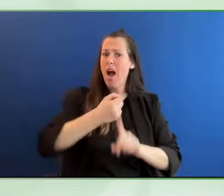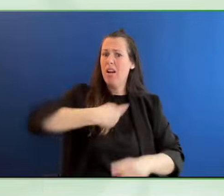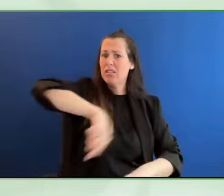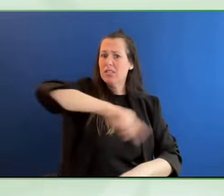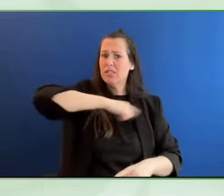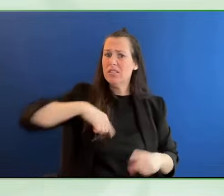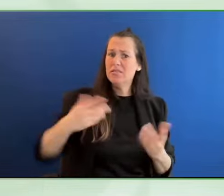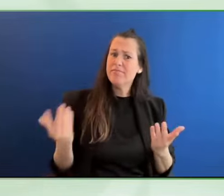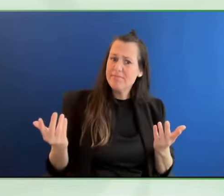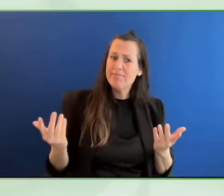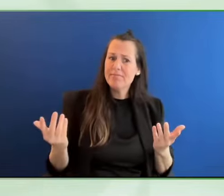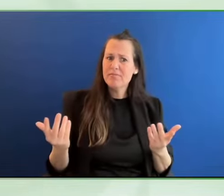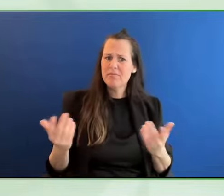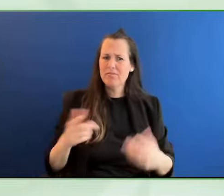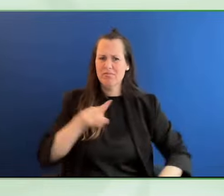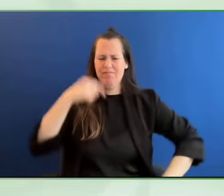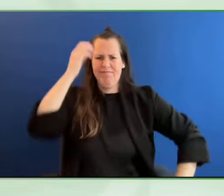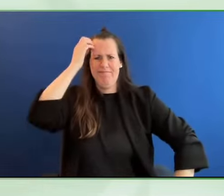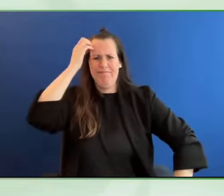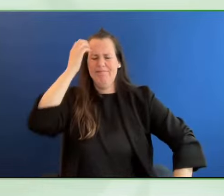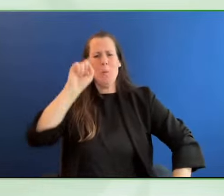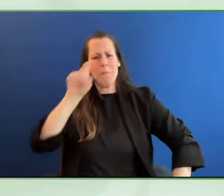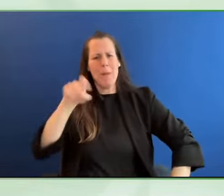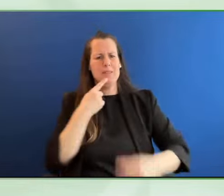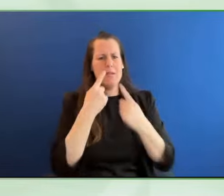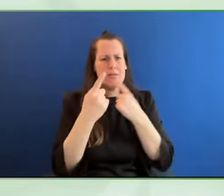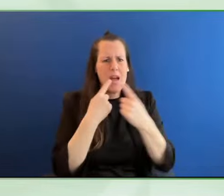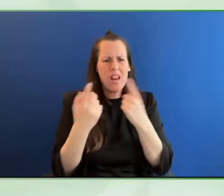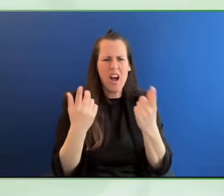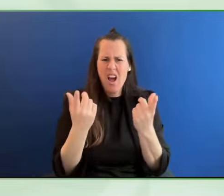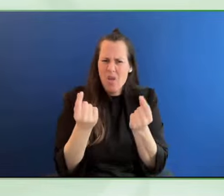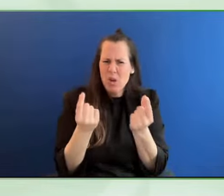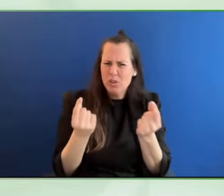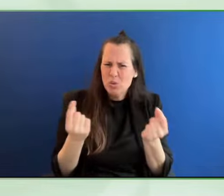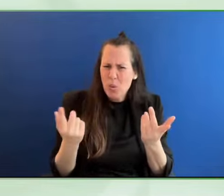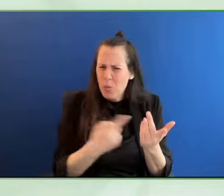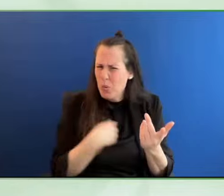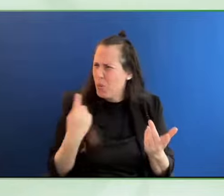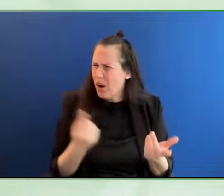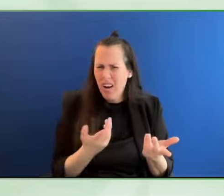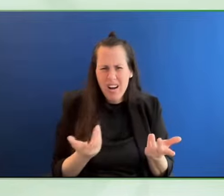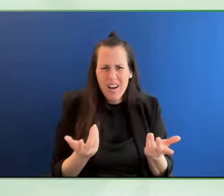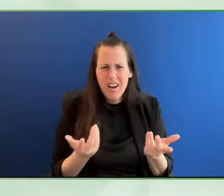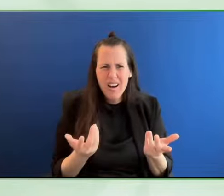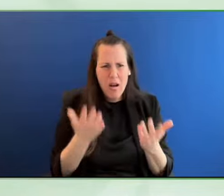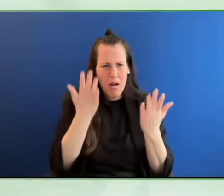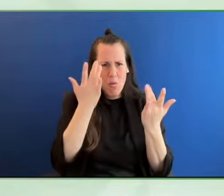We are being strong communicators up a but .